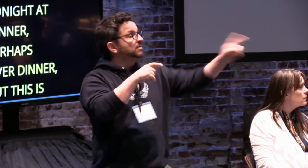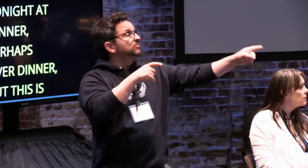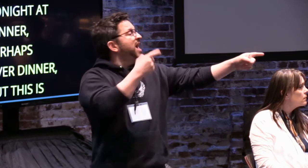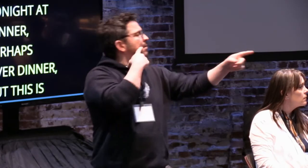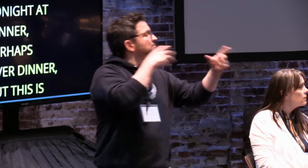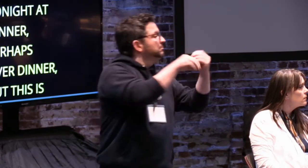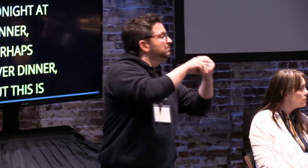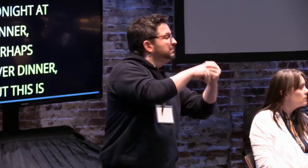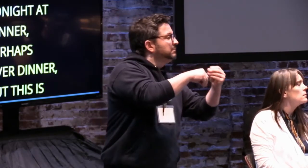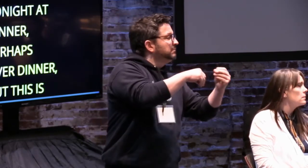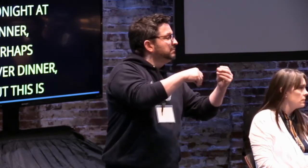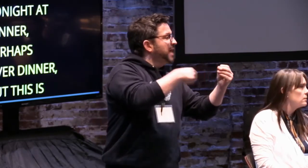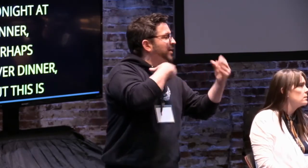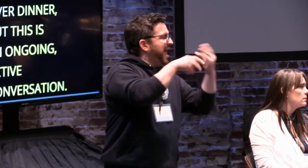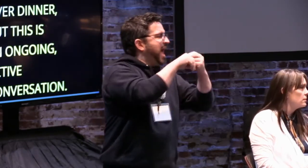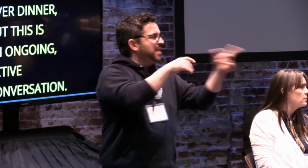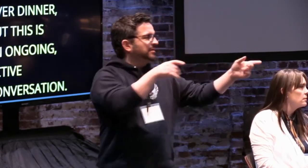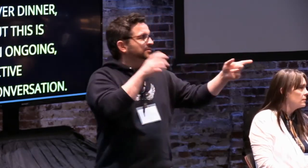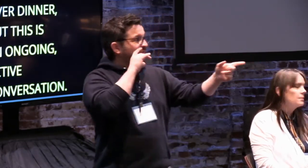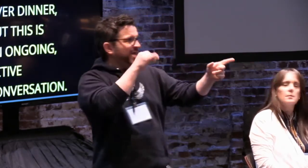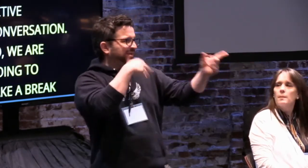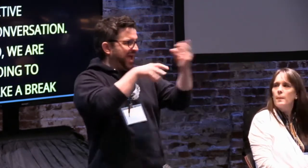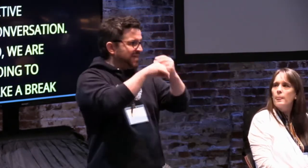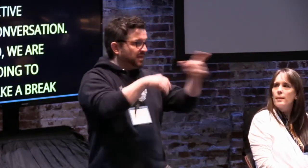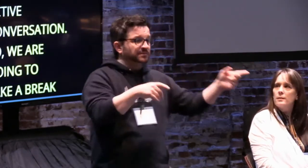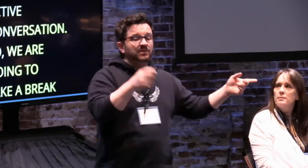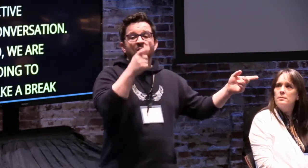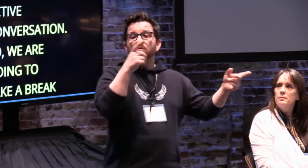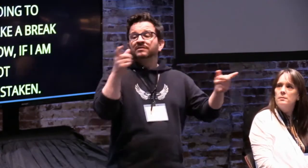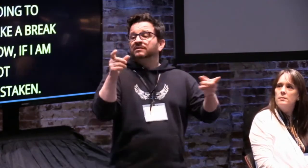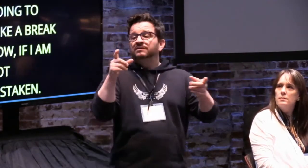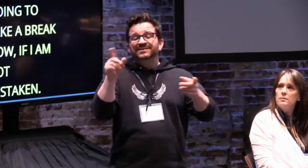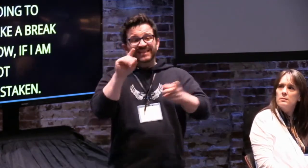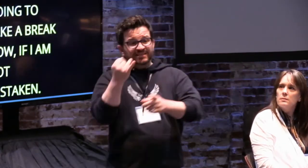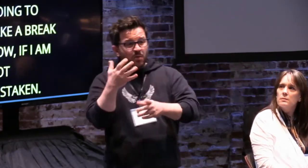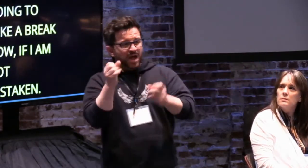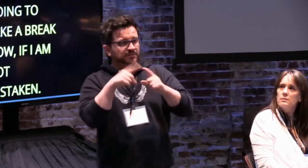Oh yes, yes, yes. Thank you for reminding me.